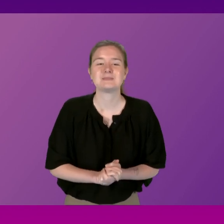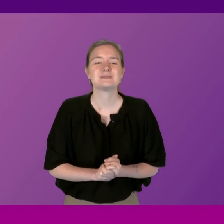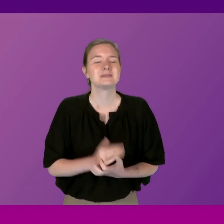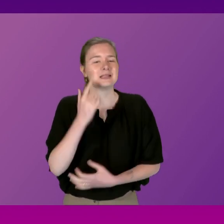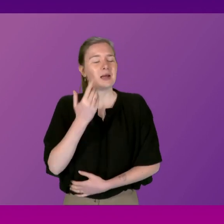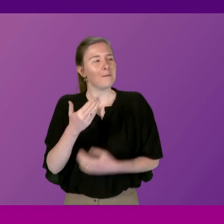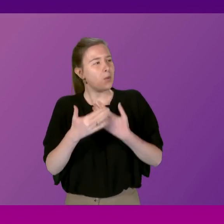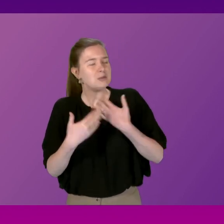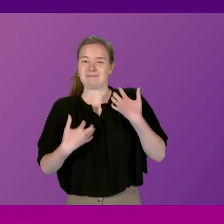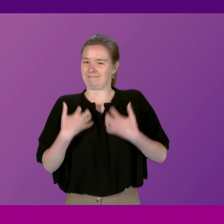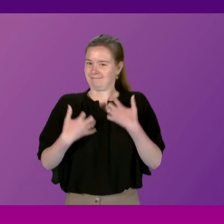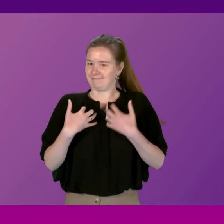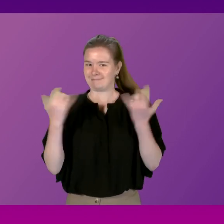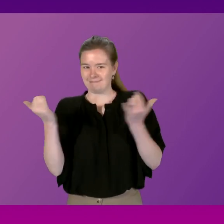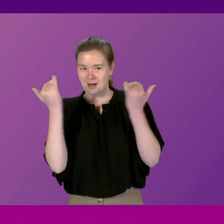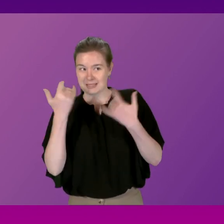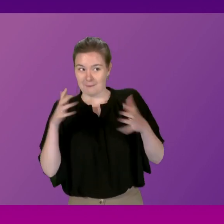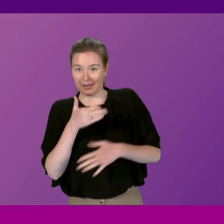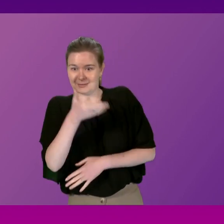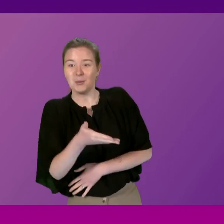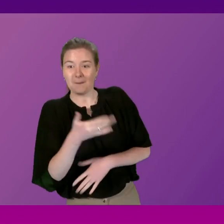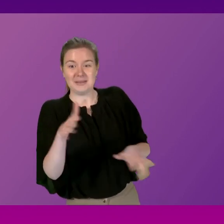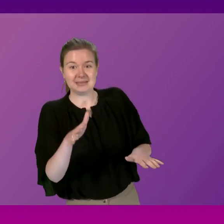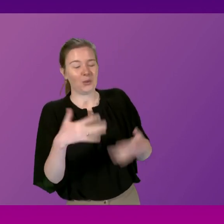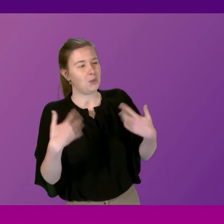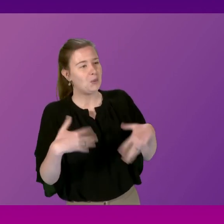exciting birthday parties that I had ever been at.